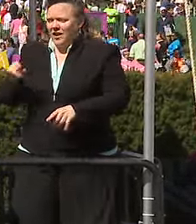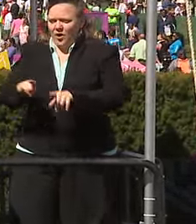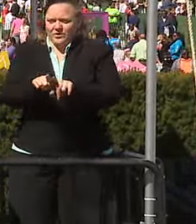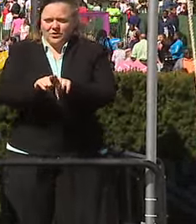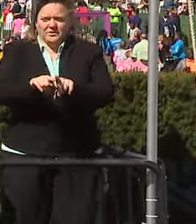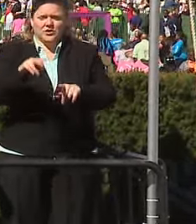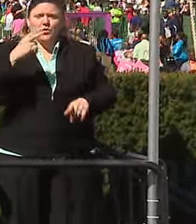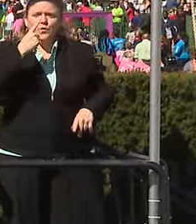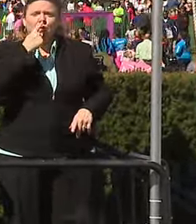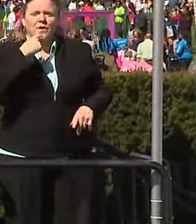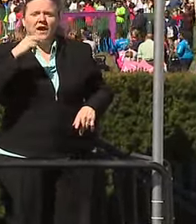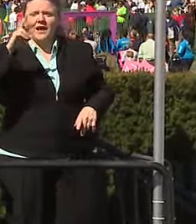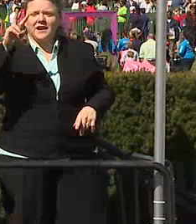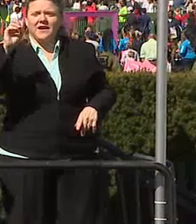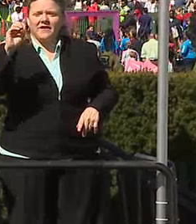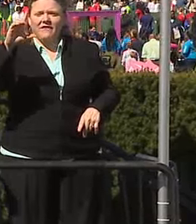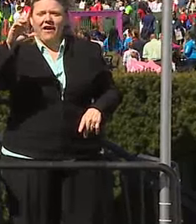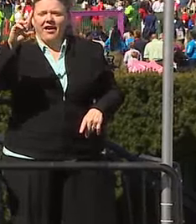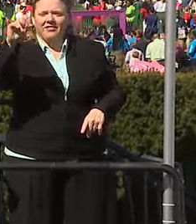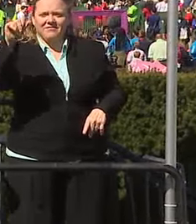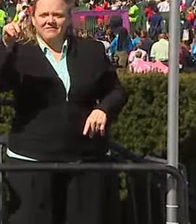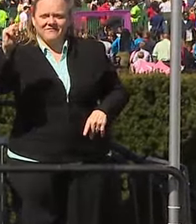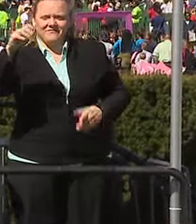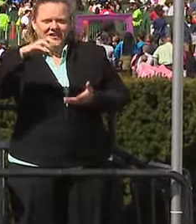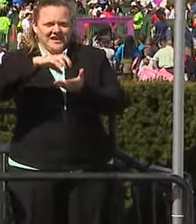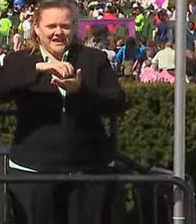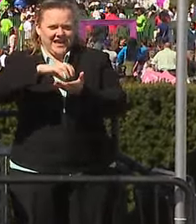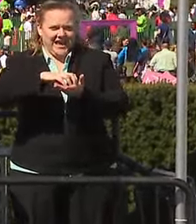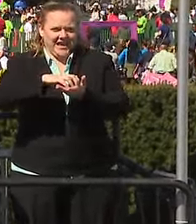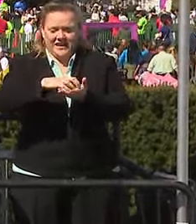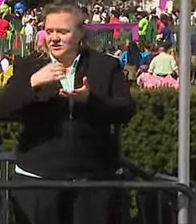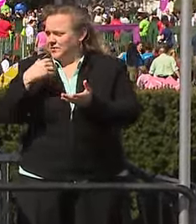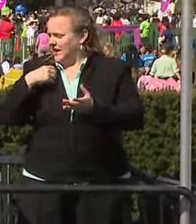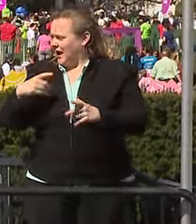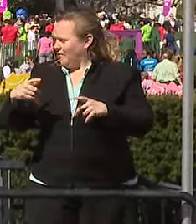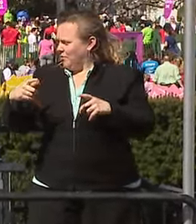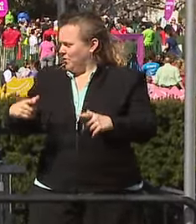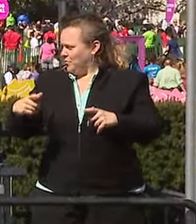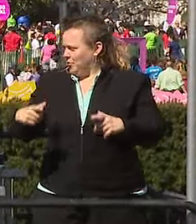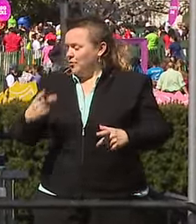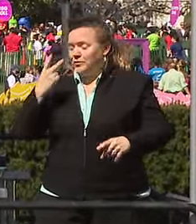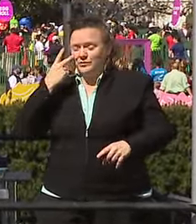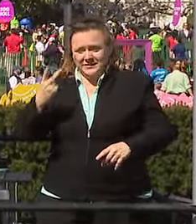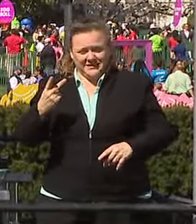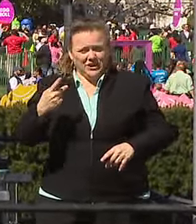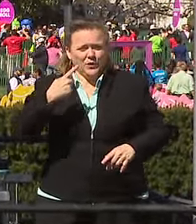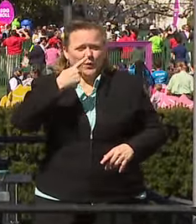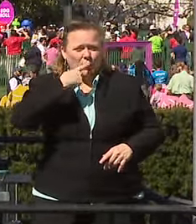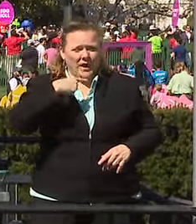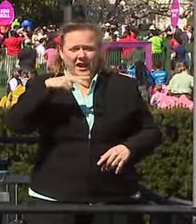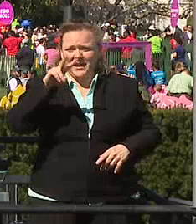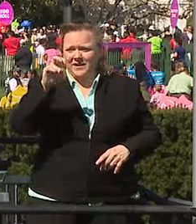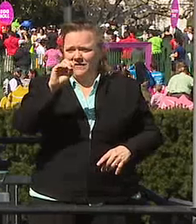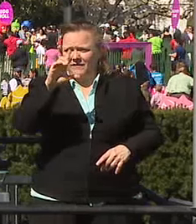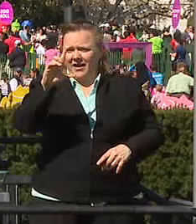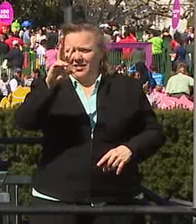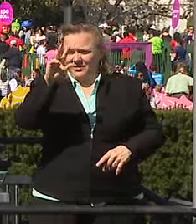So, what we have here is a platter of red velvet crepes and we're going to make a cream cheese icing really